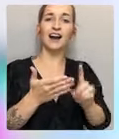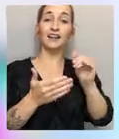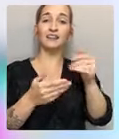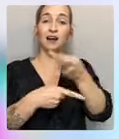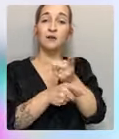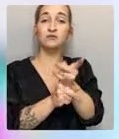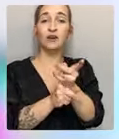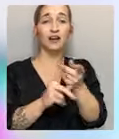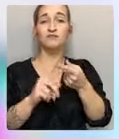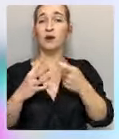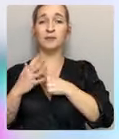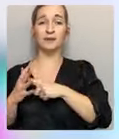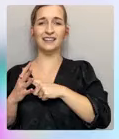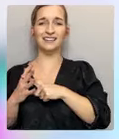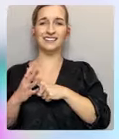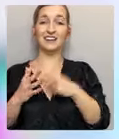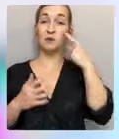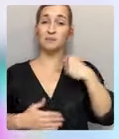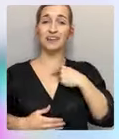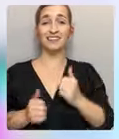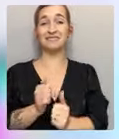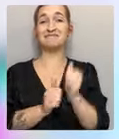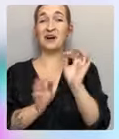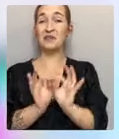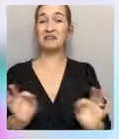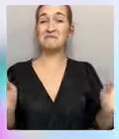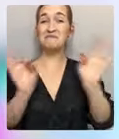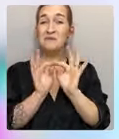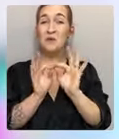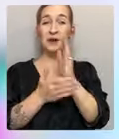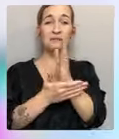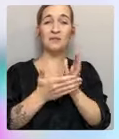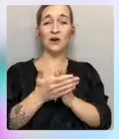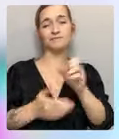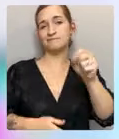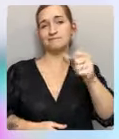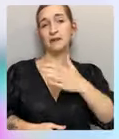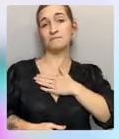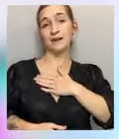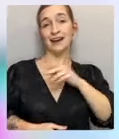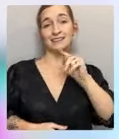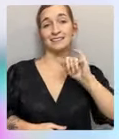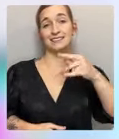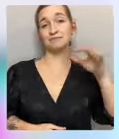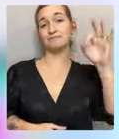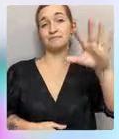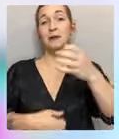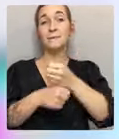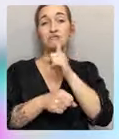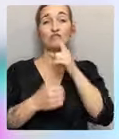that's obviously, for me, is the most important part. So yeah, that's my tip.